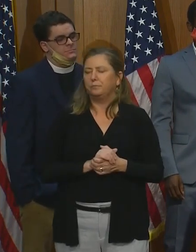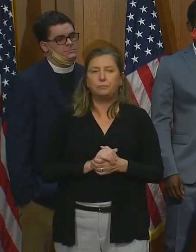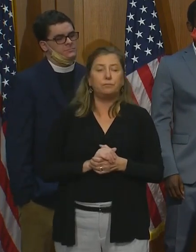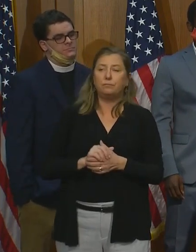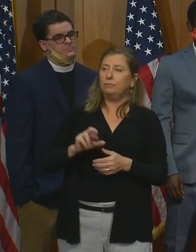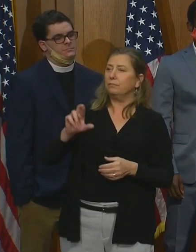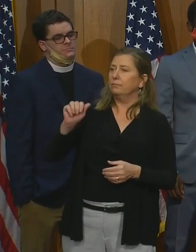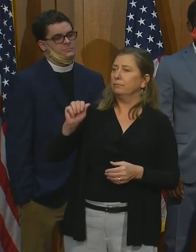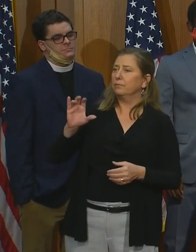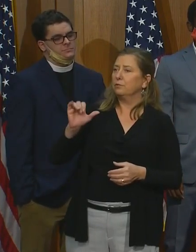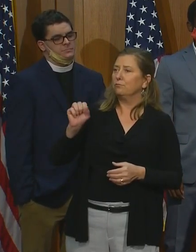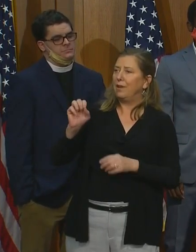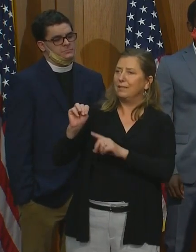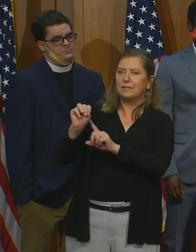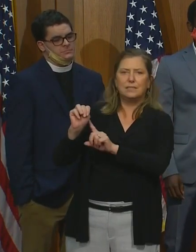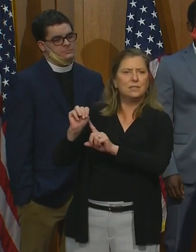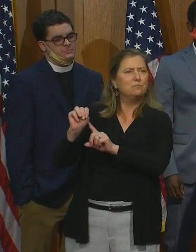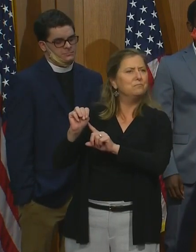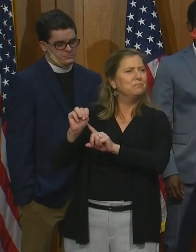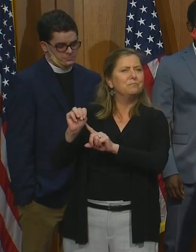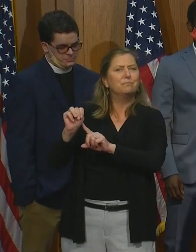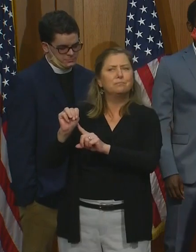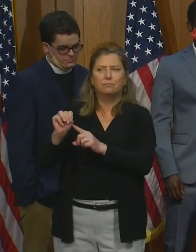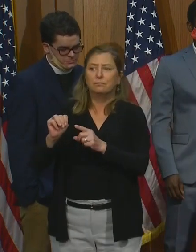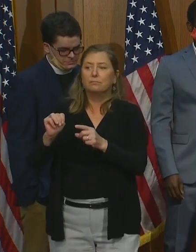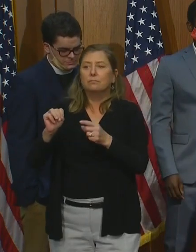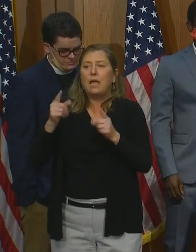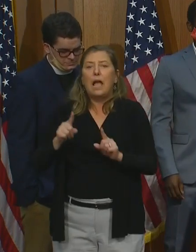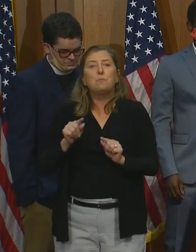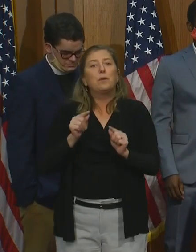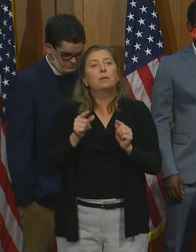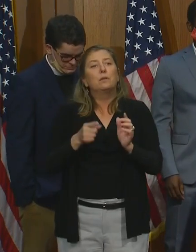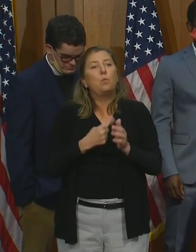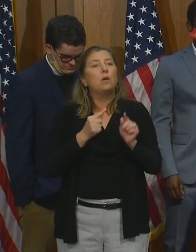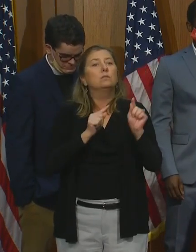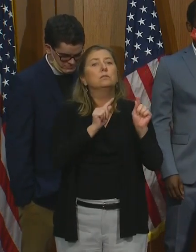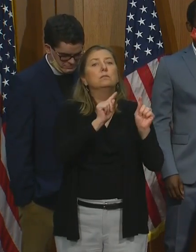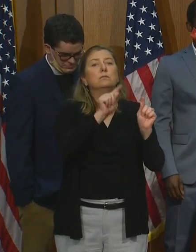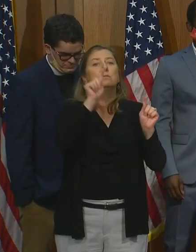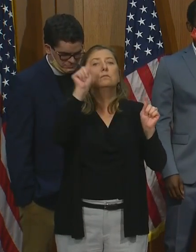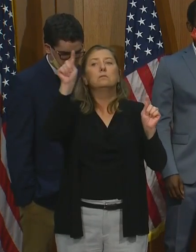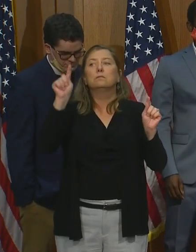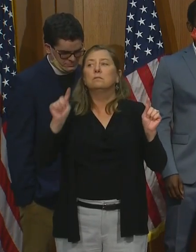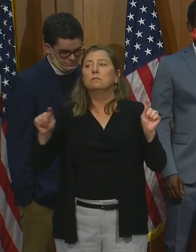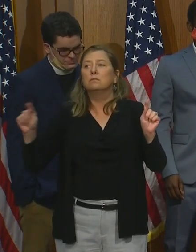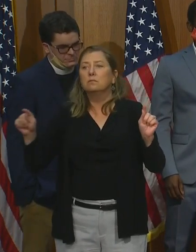FORMS. THE LEGACY OF RACISM